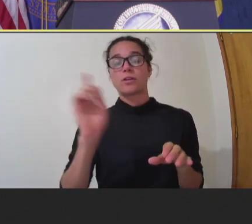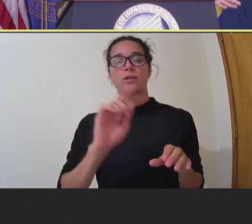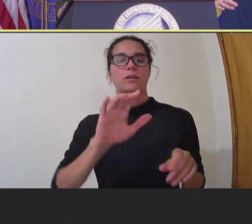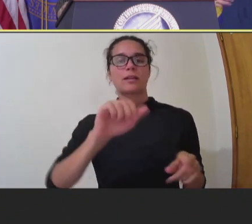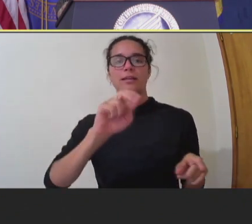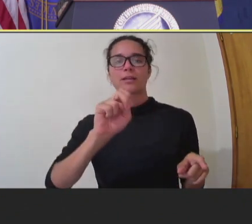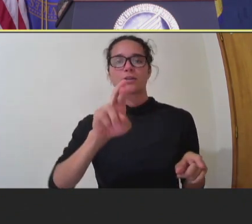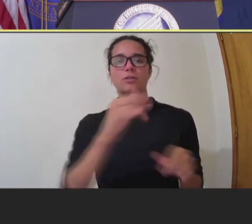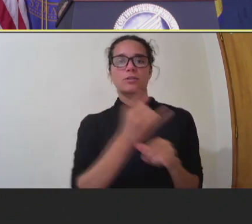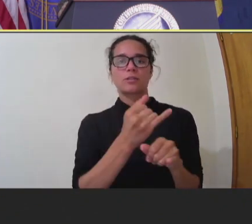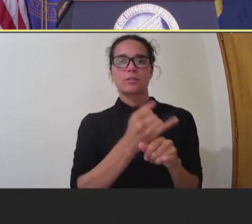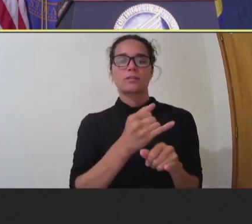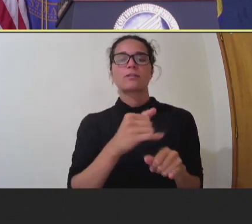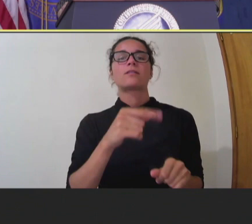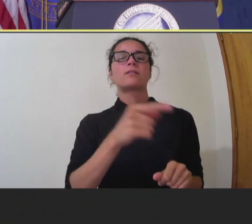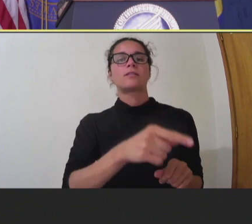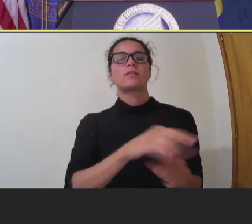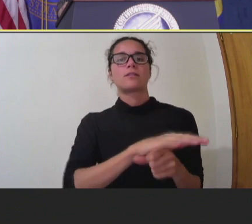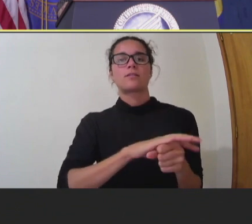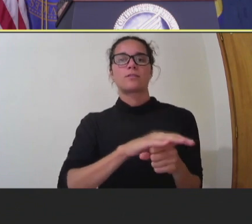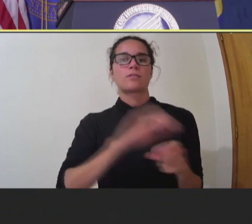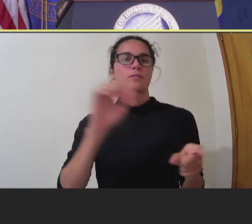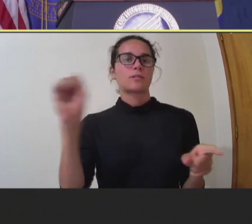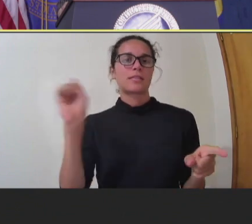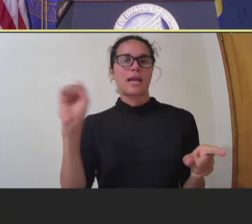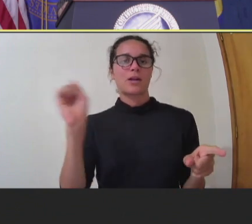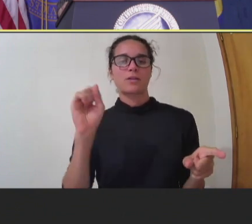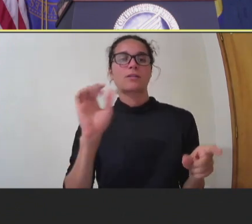and this is our team. And to be able to do everything that I've talked about,